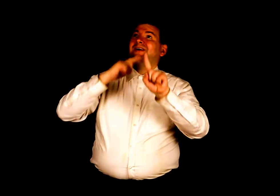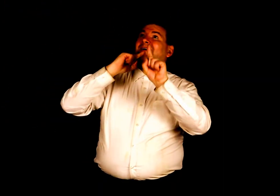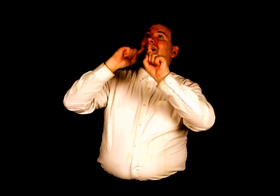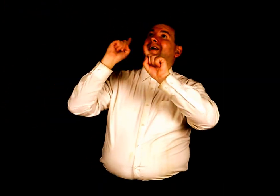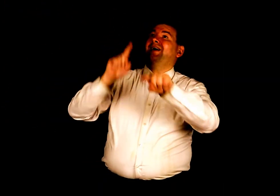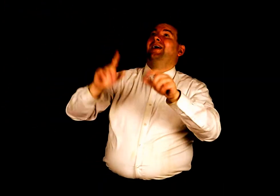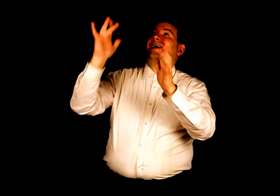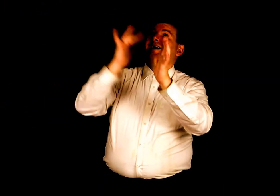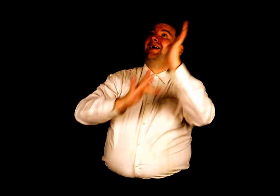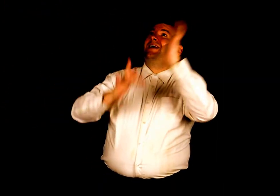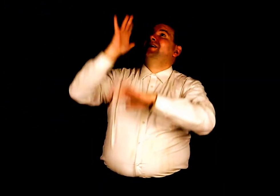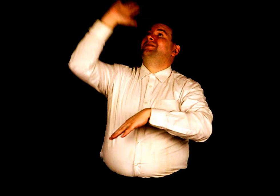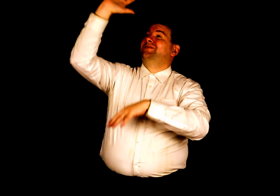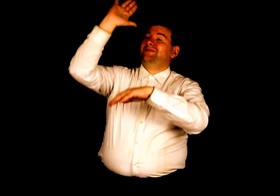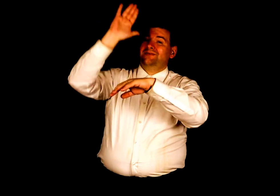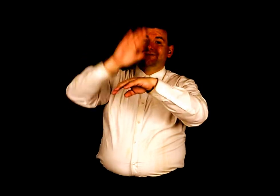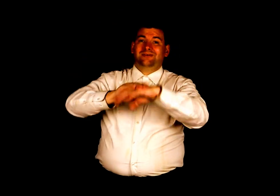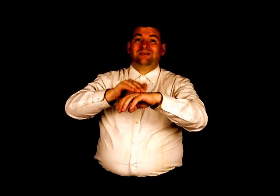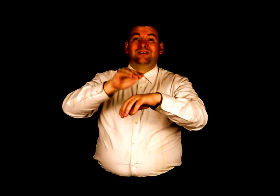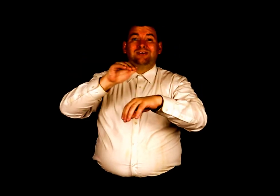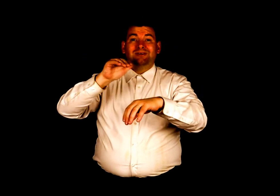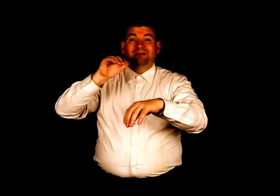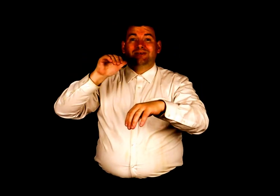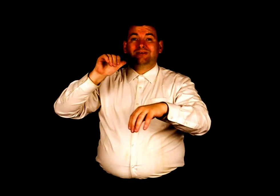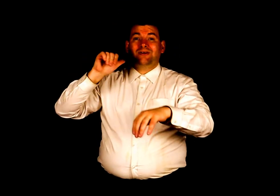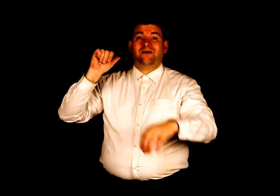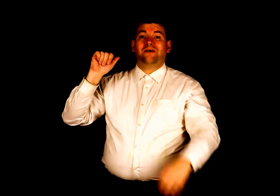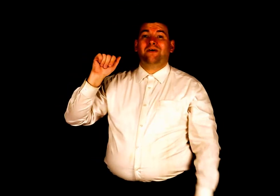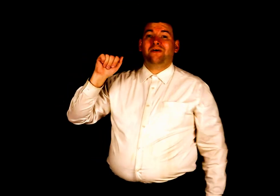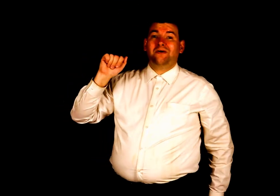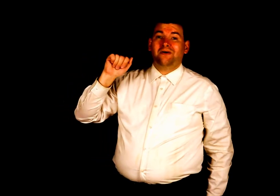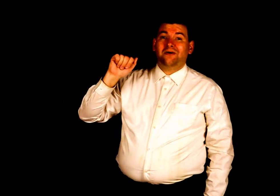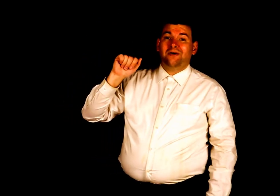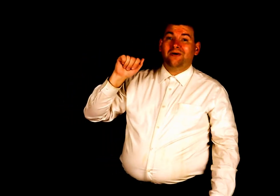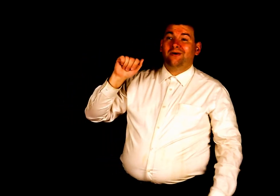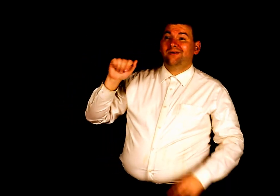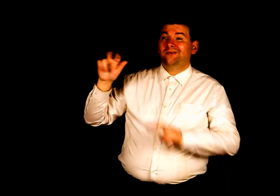when I answered His call.